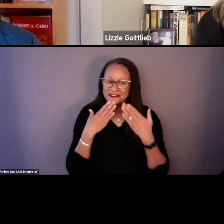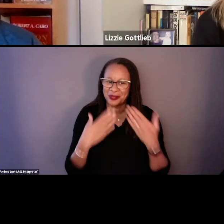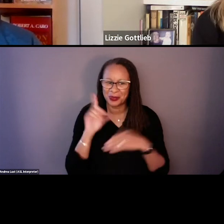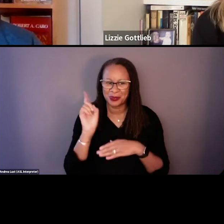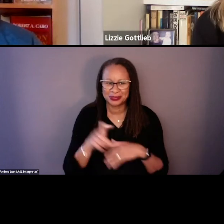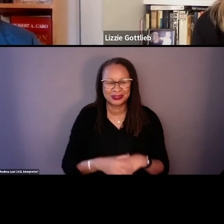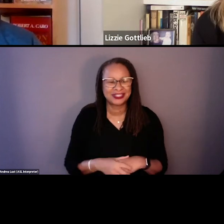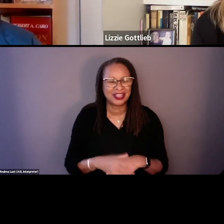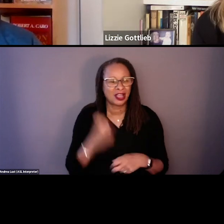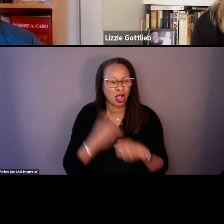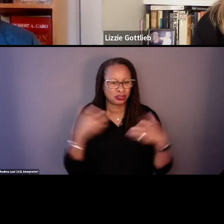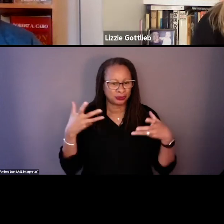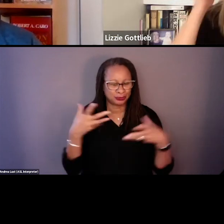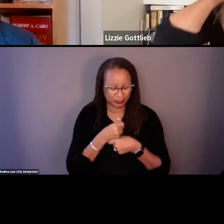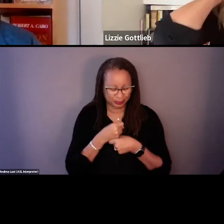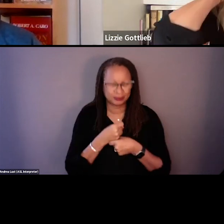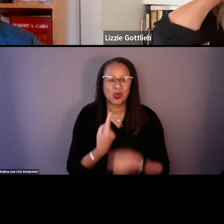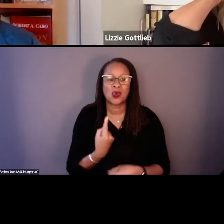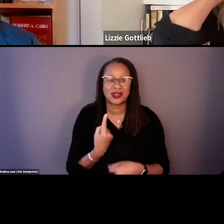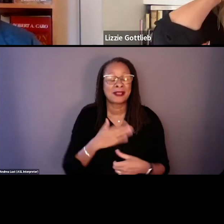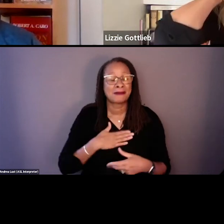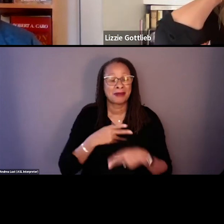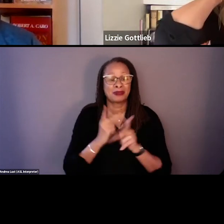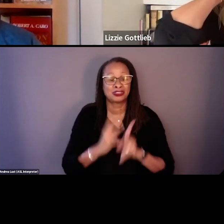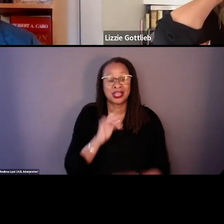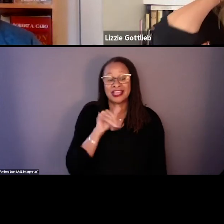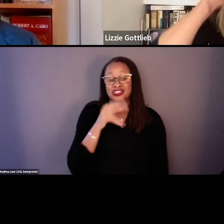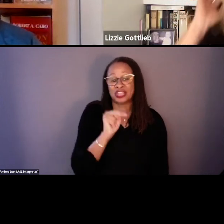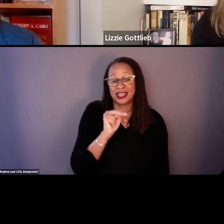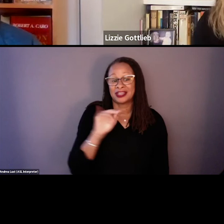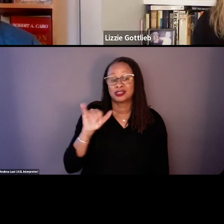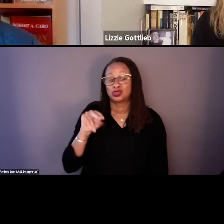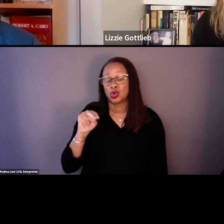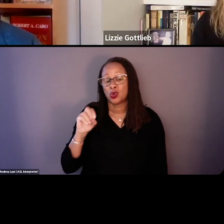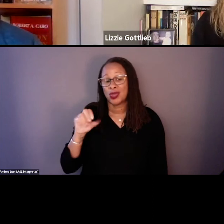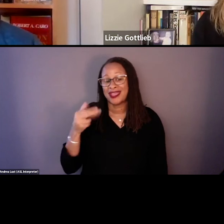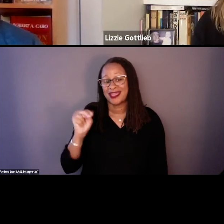I think- I teach a documentary directing class. Okay. And I think